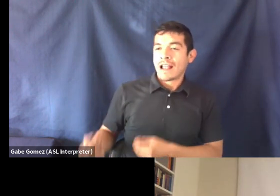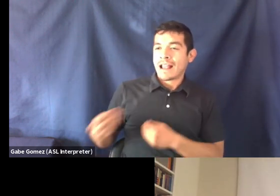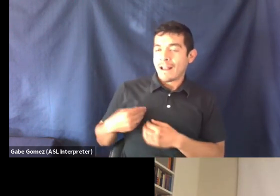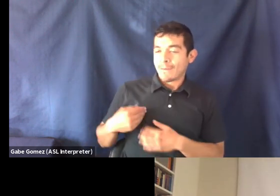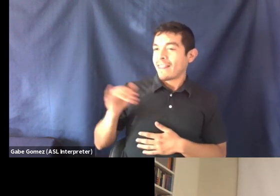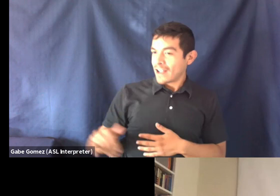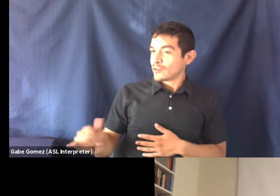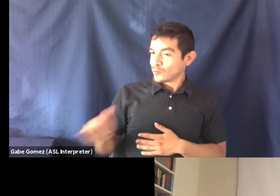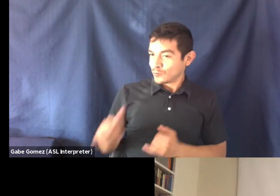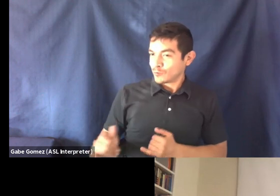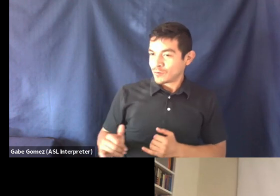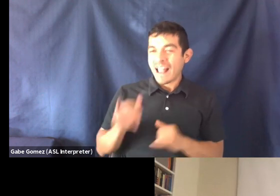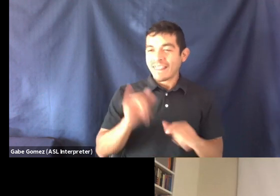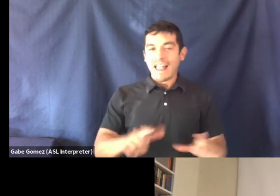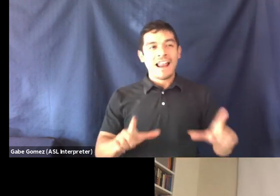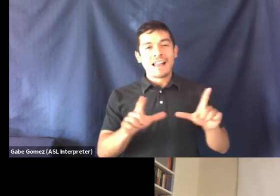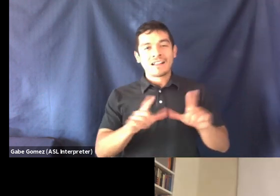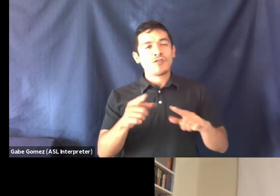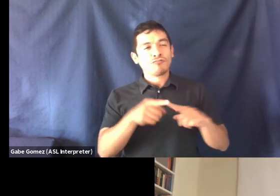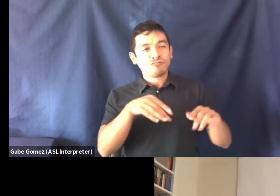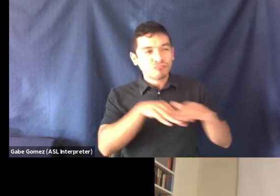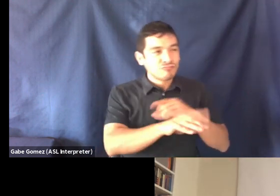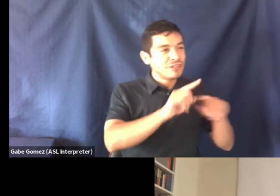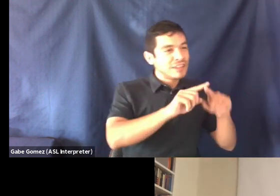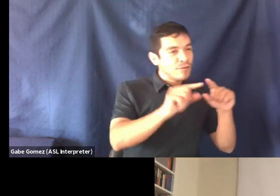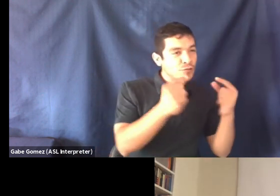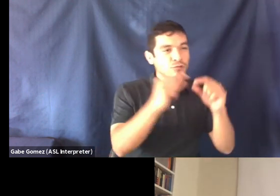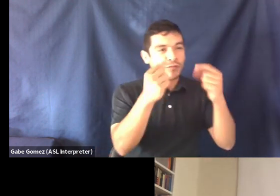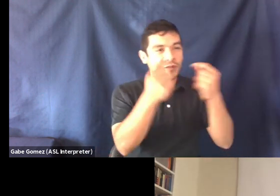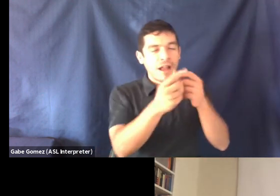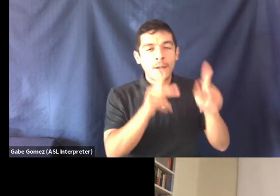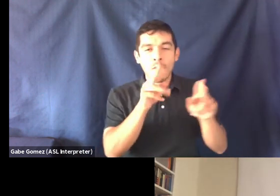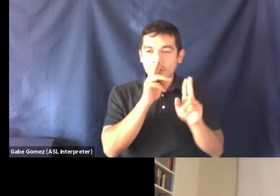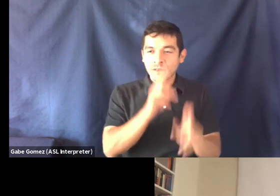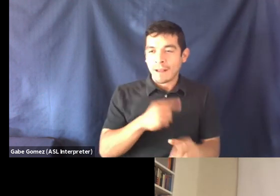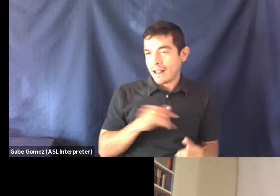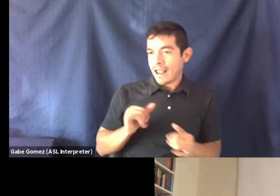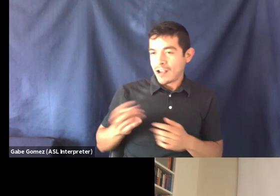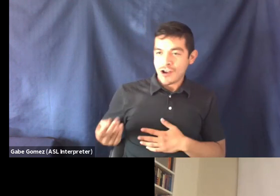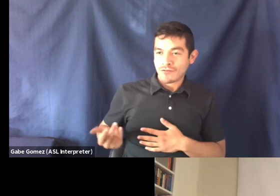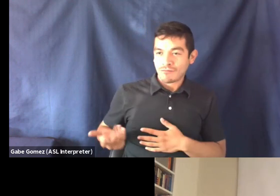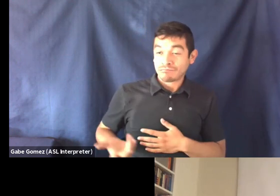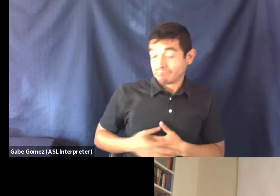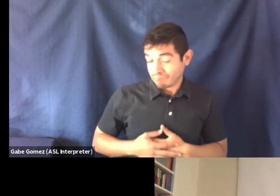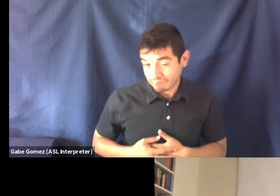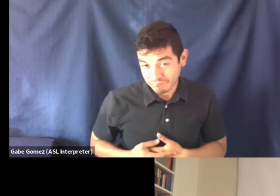in a way that license, just because I was connected with them, people afforded me the same. That's fascinating, and that you're picking up